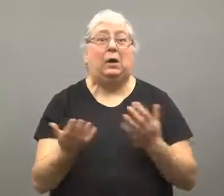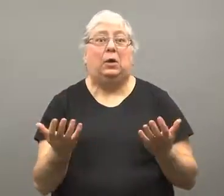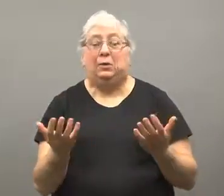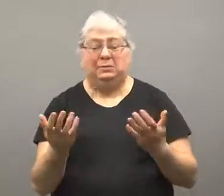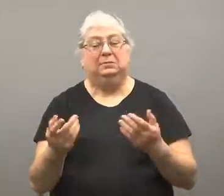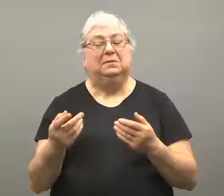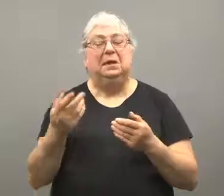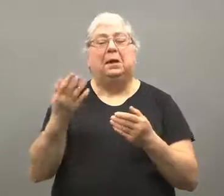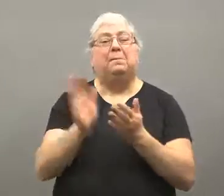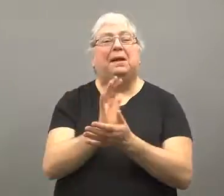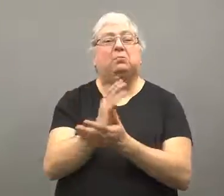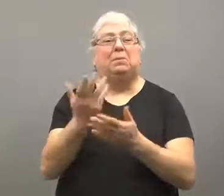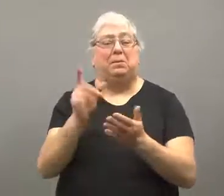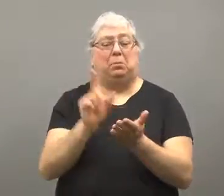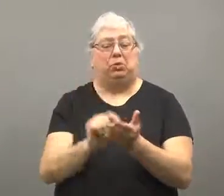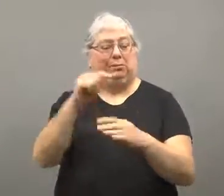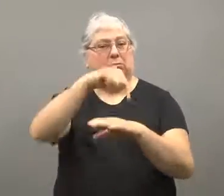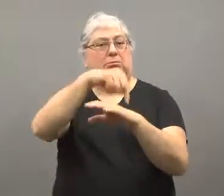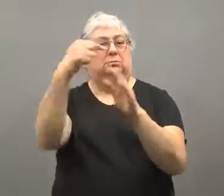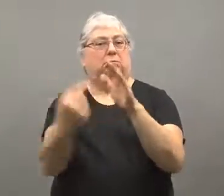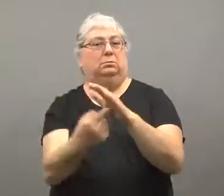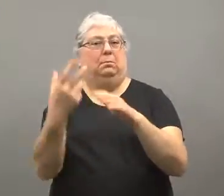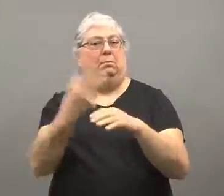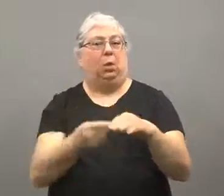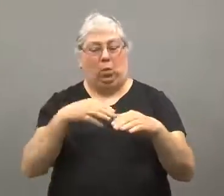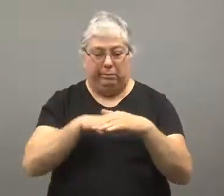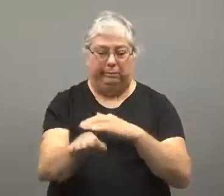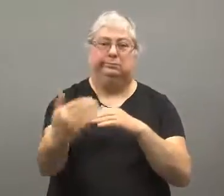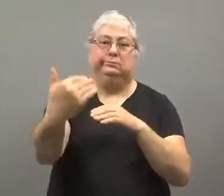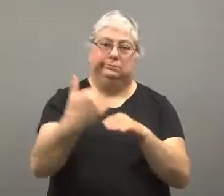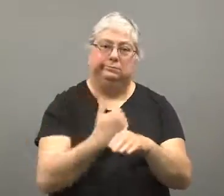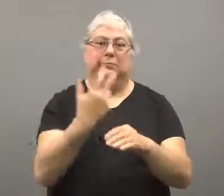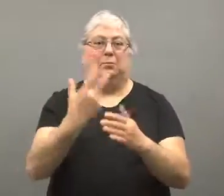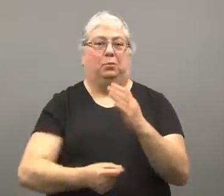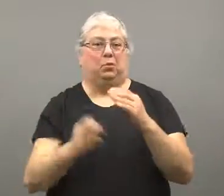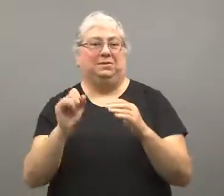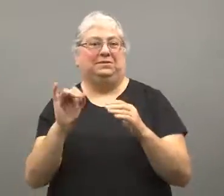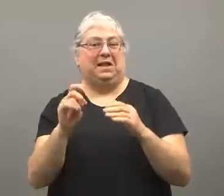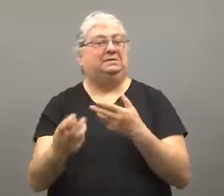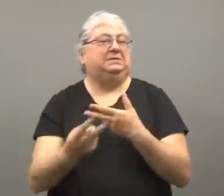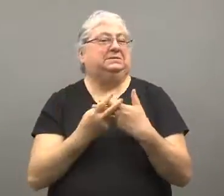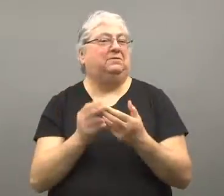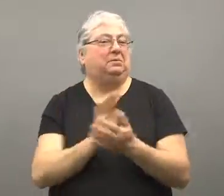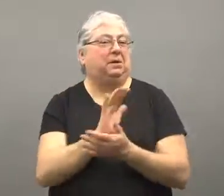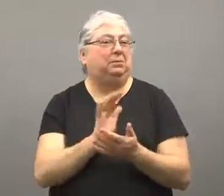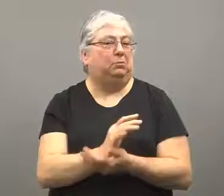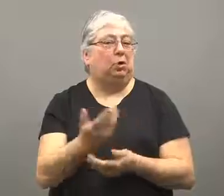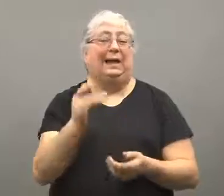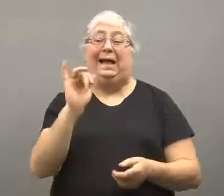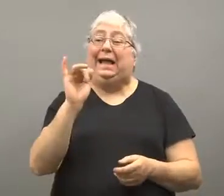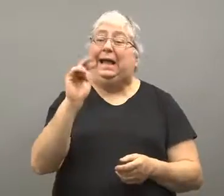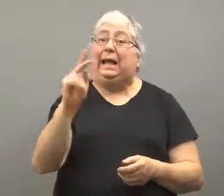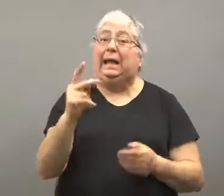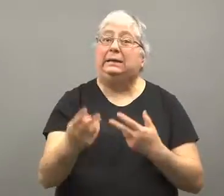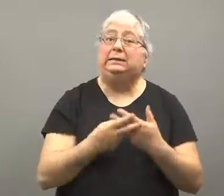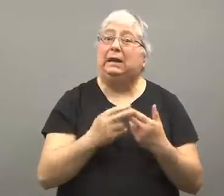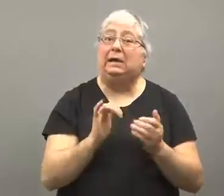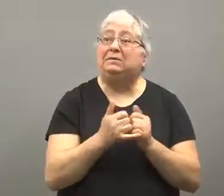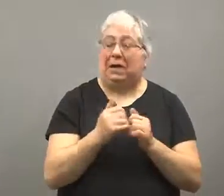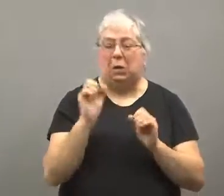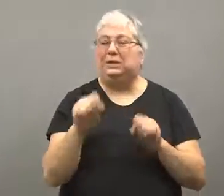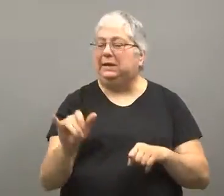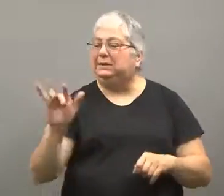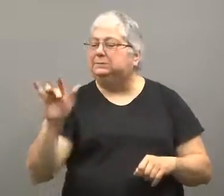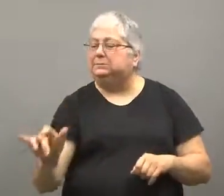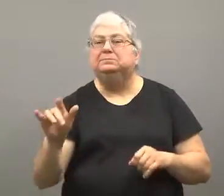Printing both sides of the sheet can save paper.